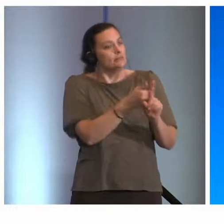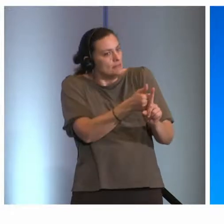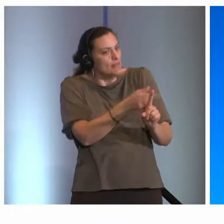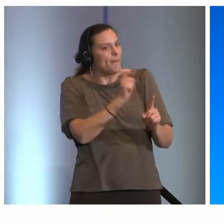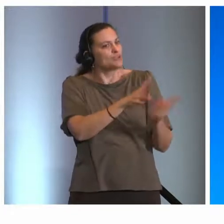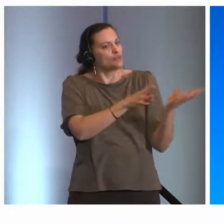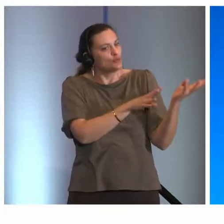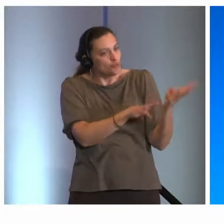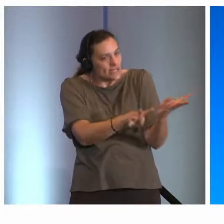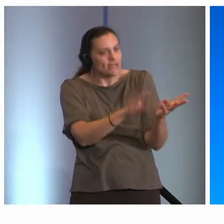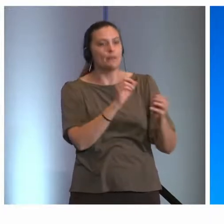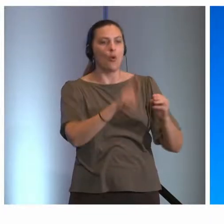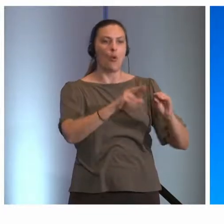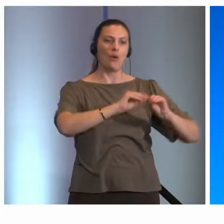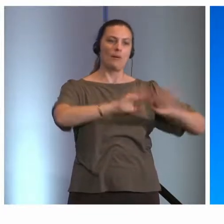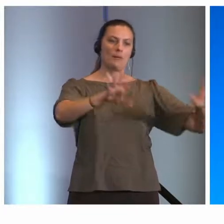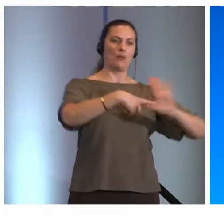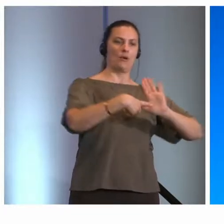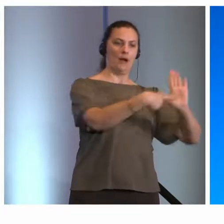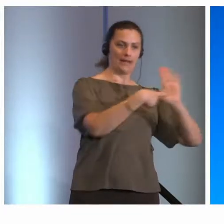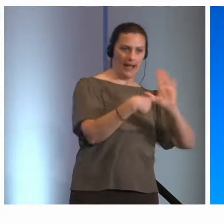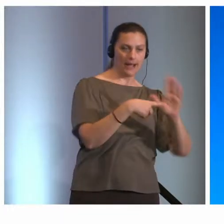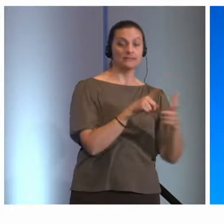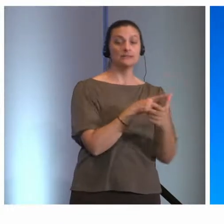a production that's streamed or broadcast, it has to have been